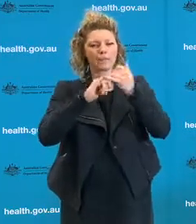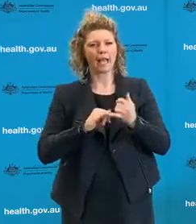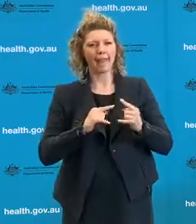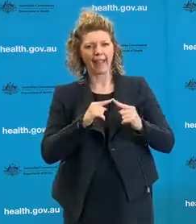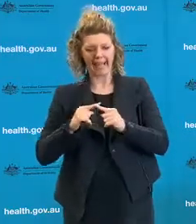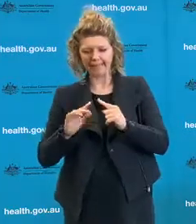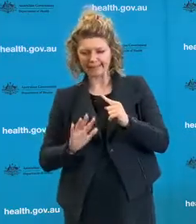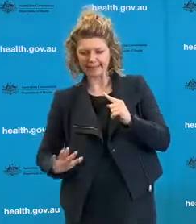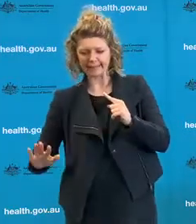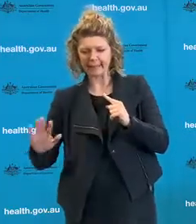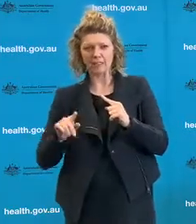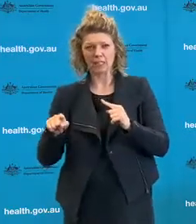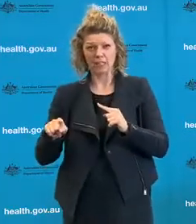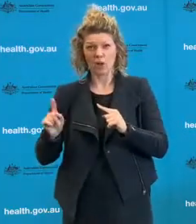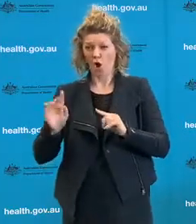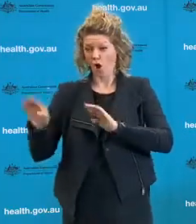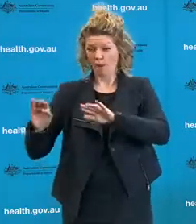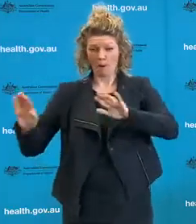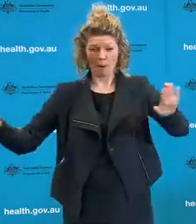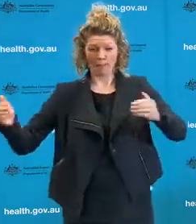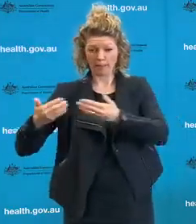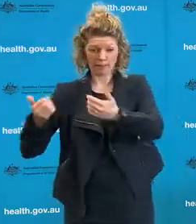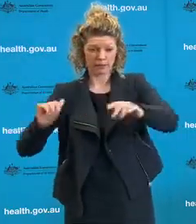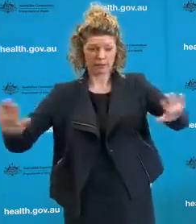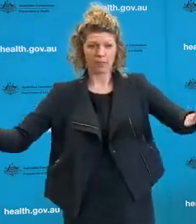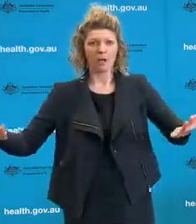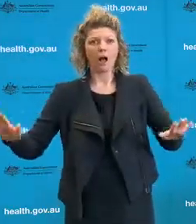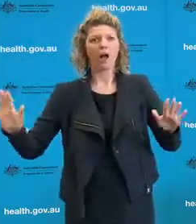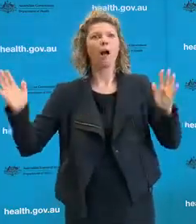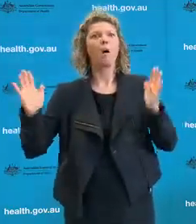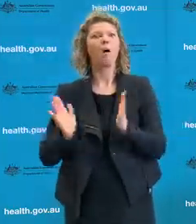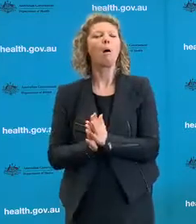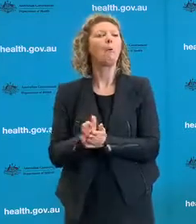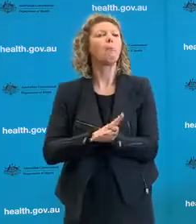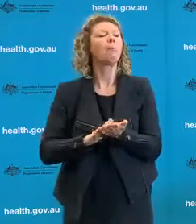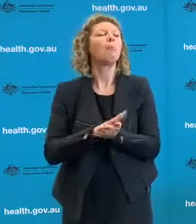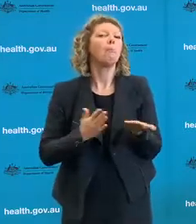So it is the case that mystery cases, even at low numbers, are of concern.